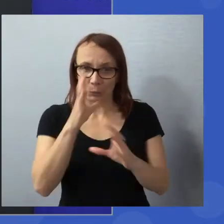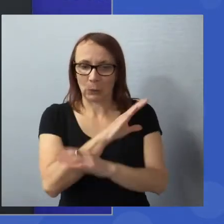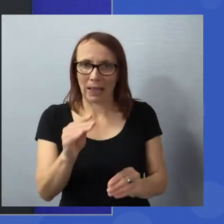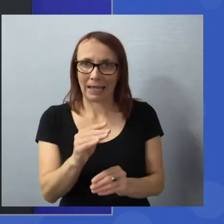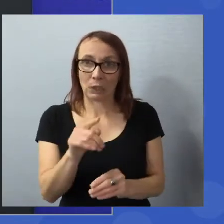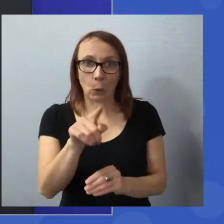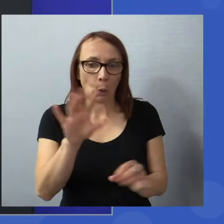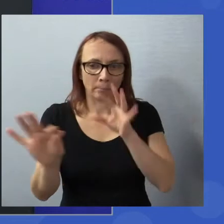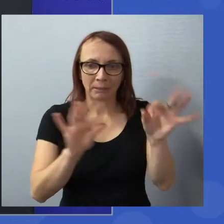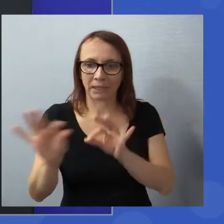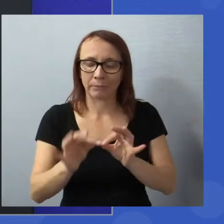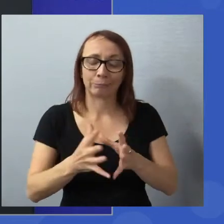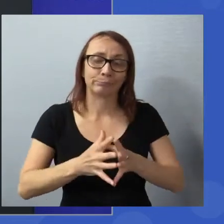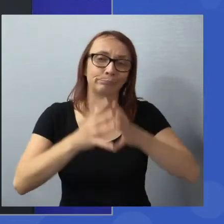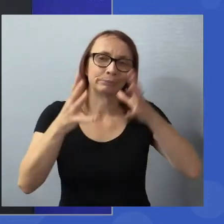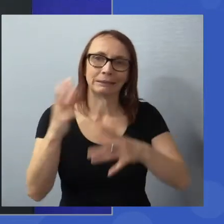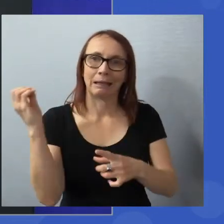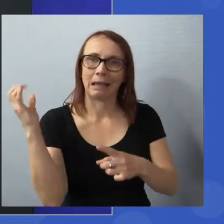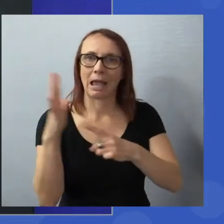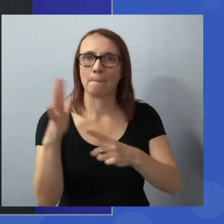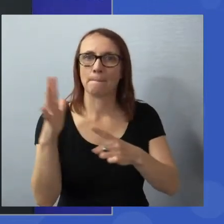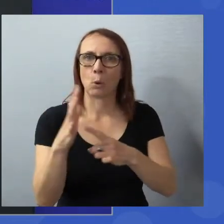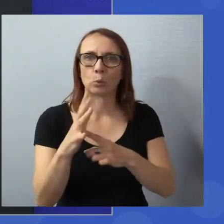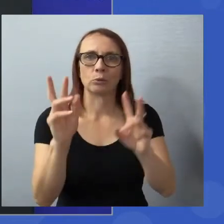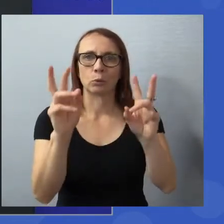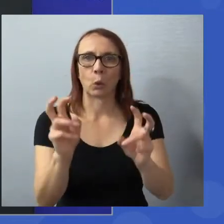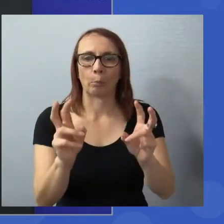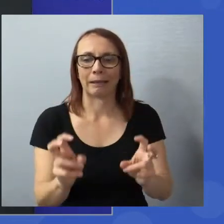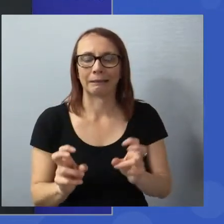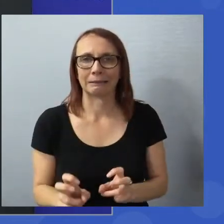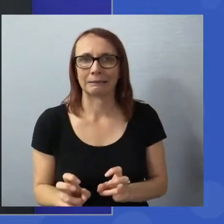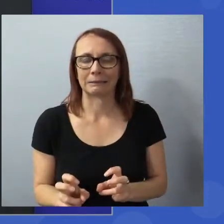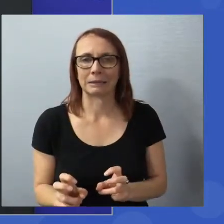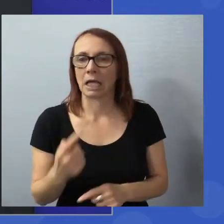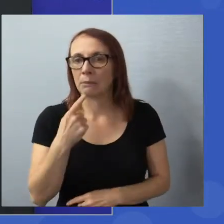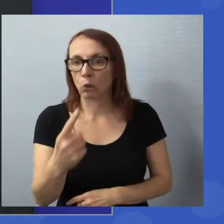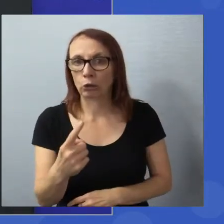meaty areas of consideration this is not a council of despair the power to affect